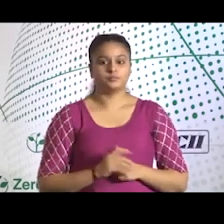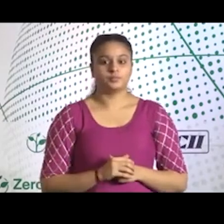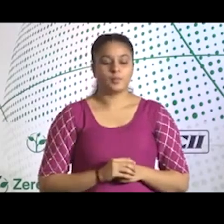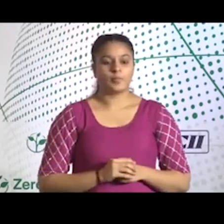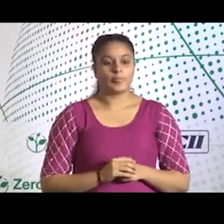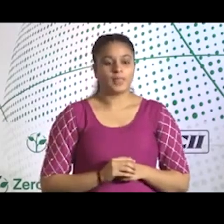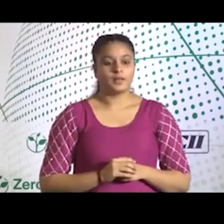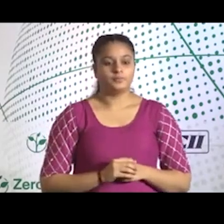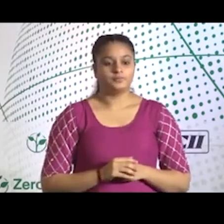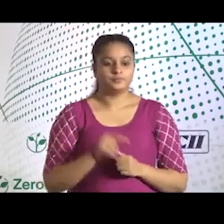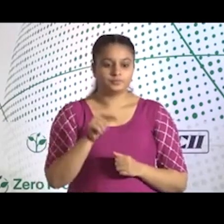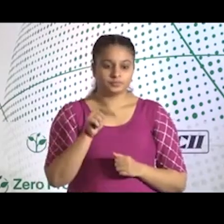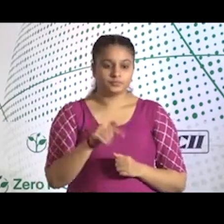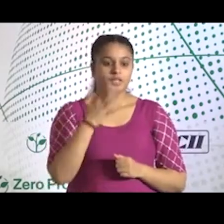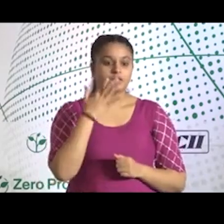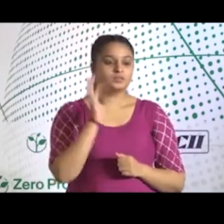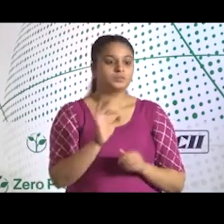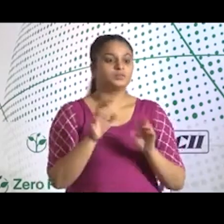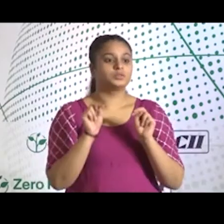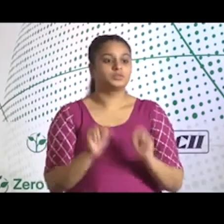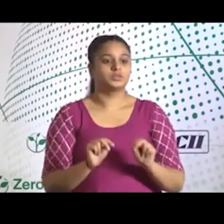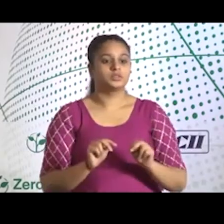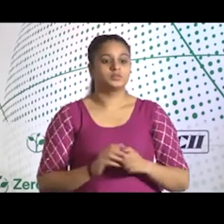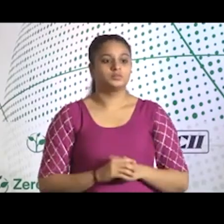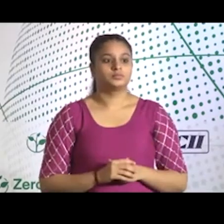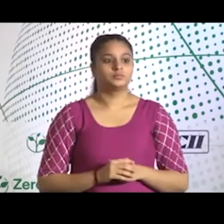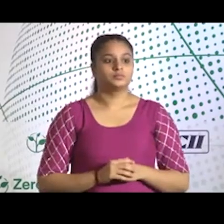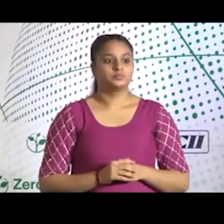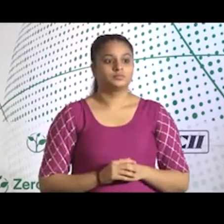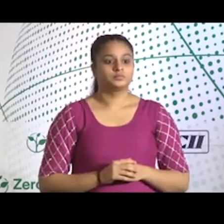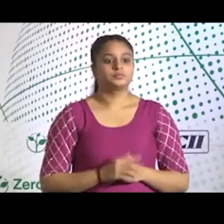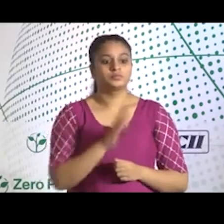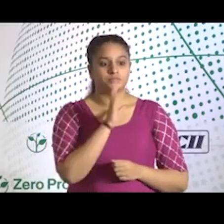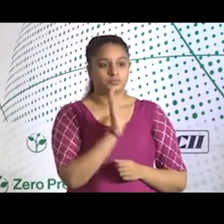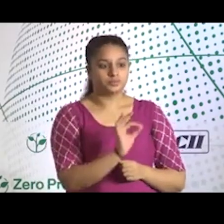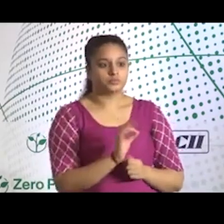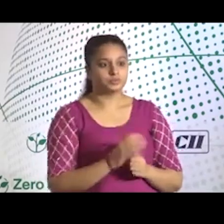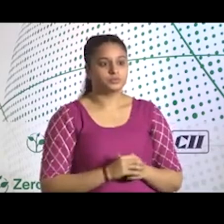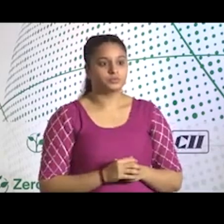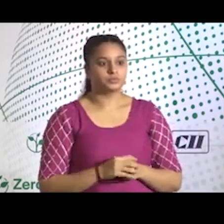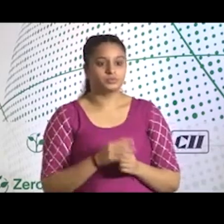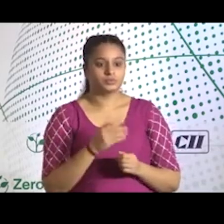And I think that's what we need to do and that I'd love to hear from you IGF